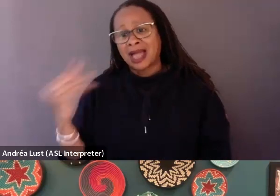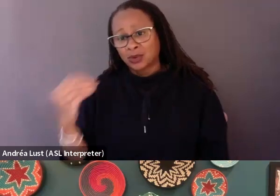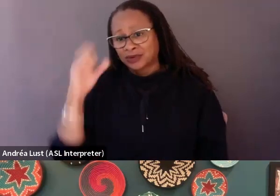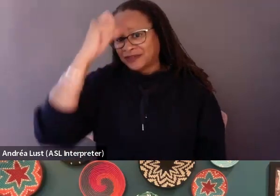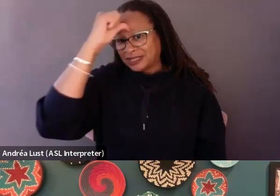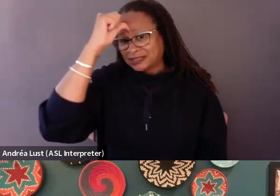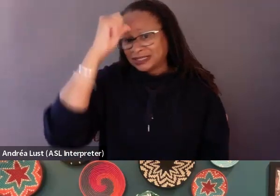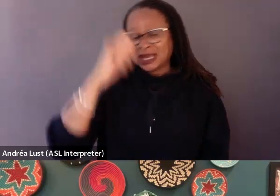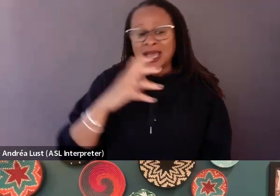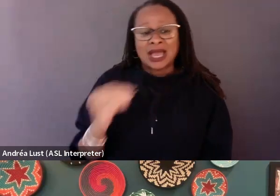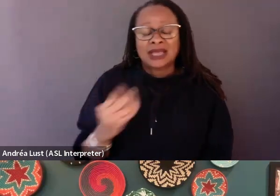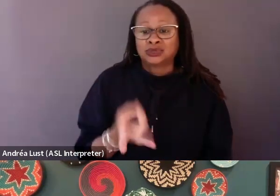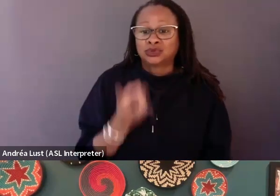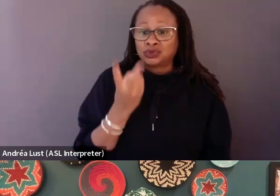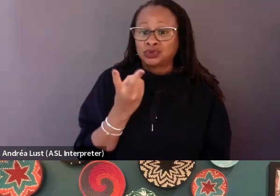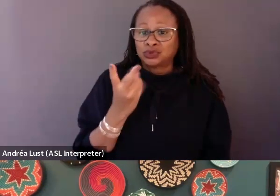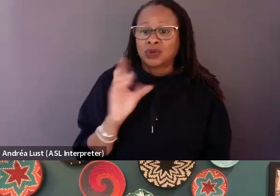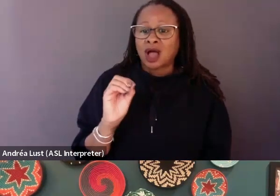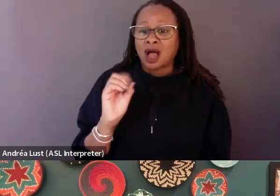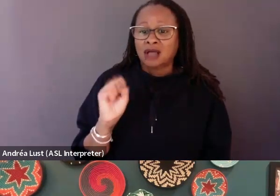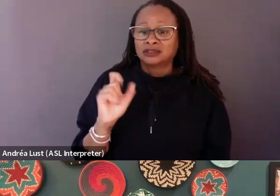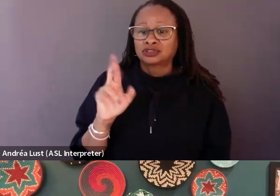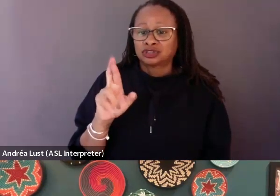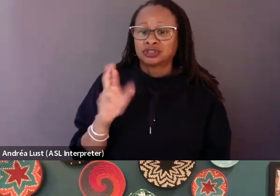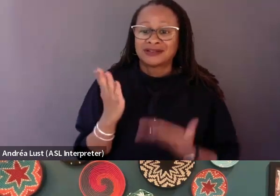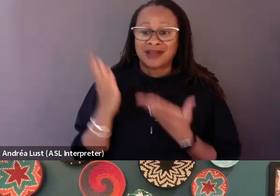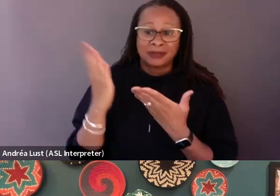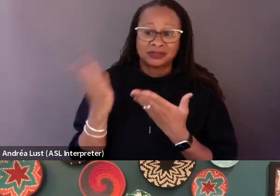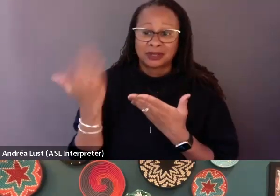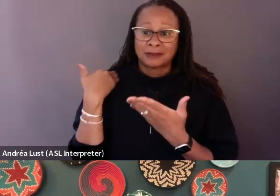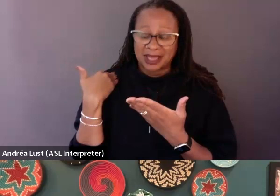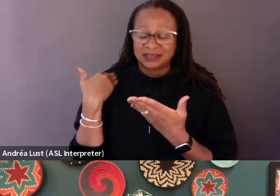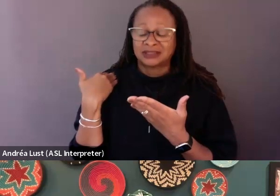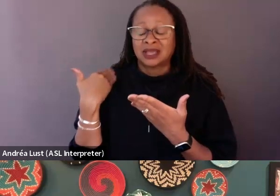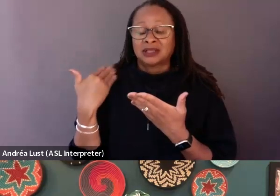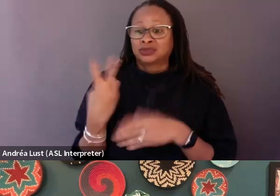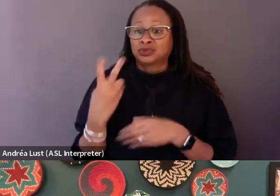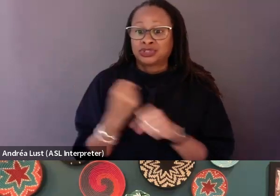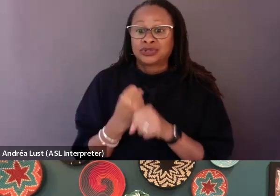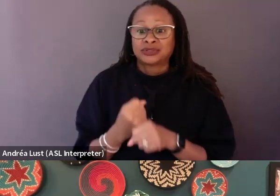And two Oscar nominations in the past two years for "All That Breathes," and the year before that